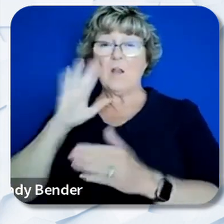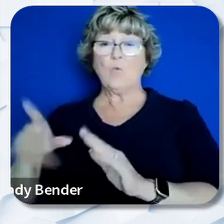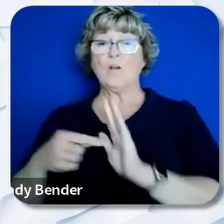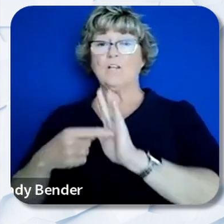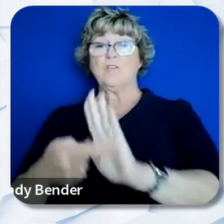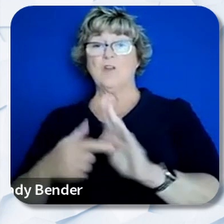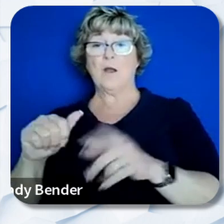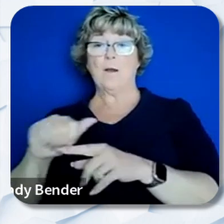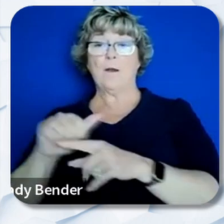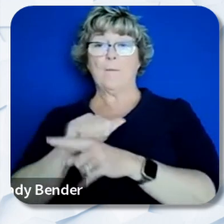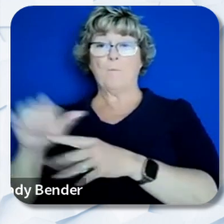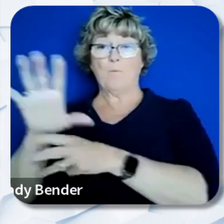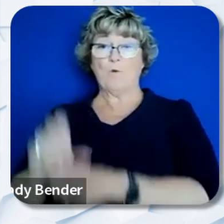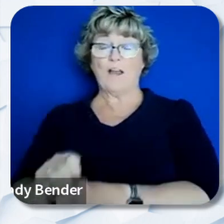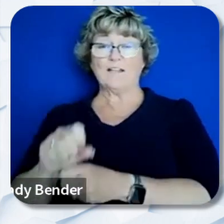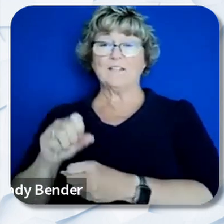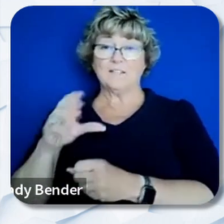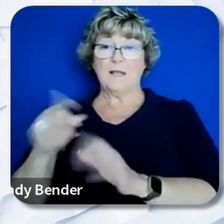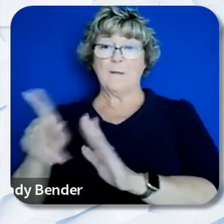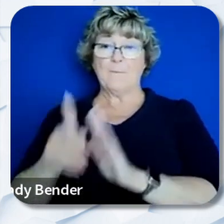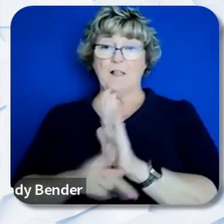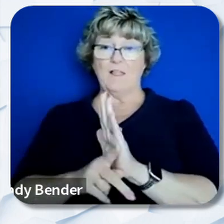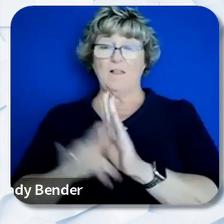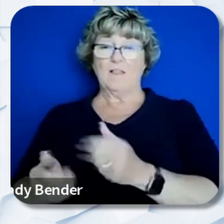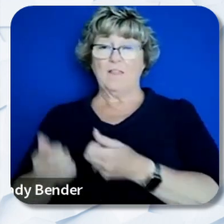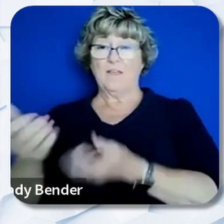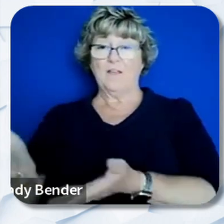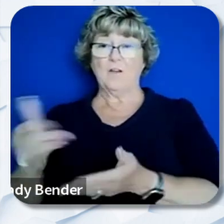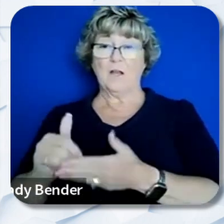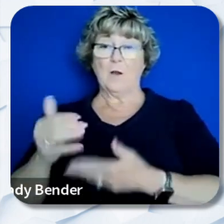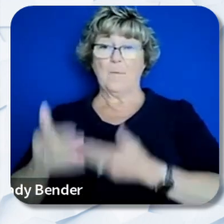policies that might exist at your LEA that are contributing to processes to outcomes